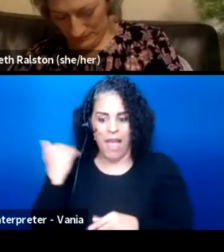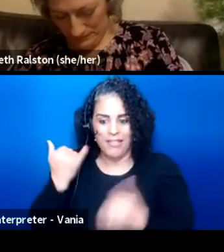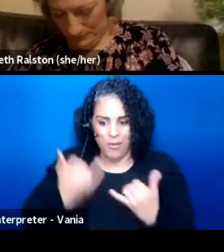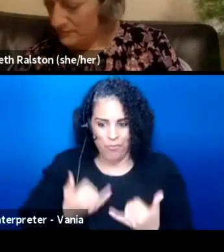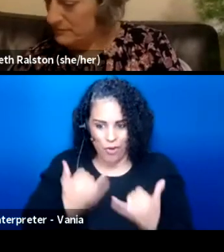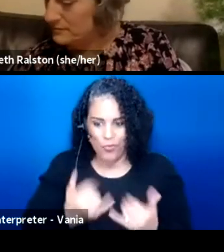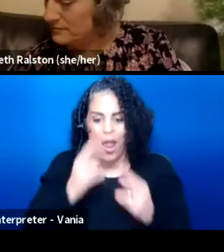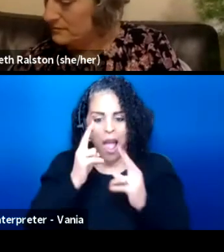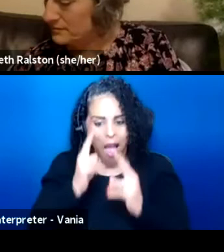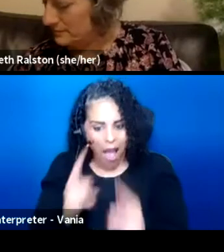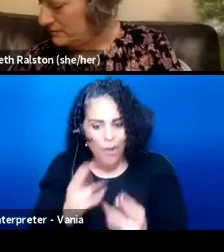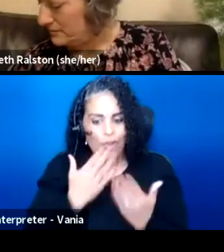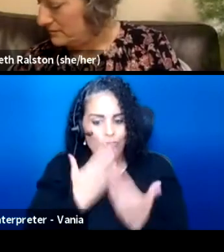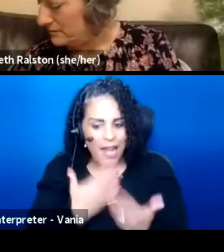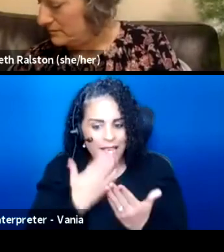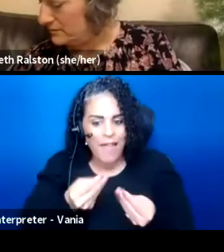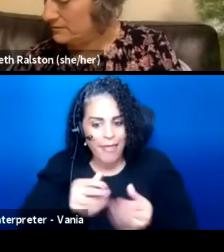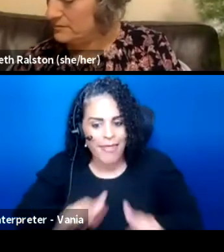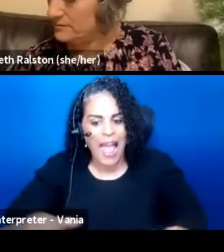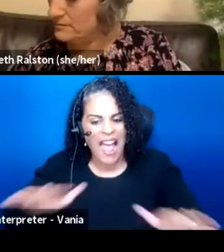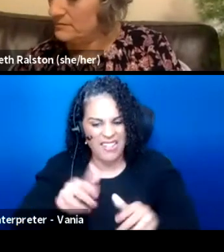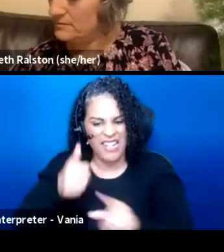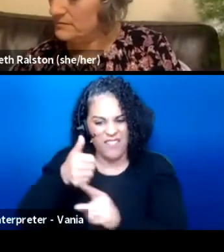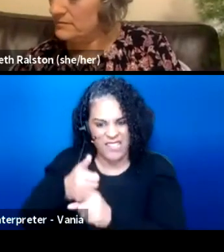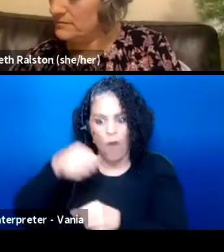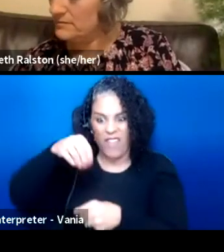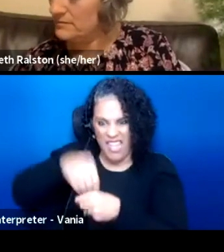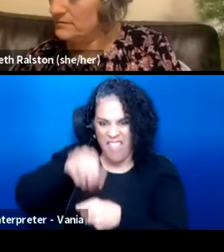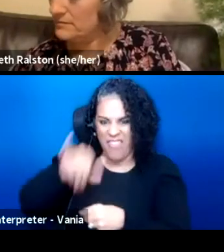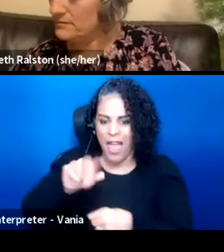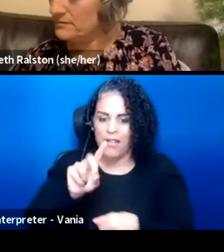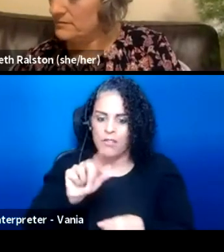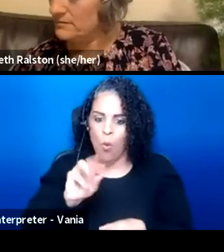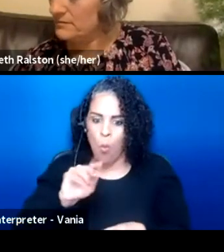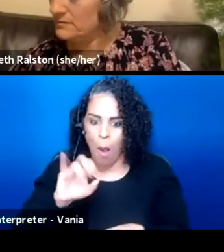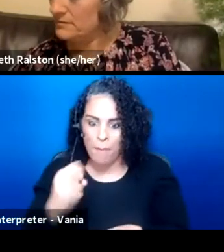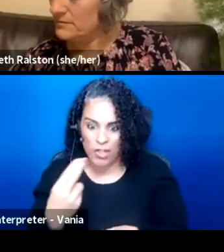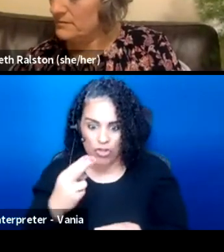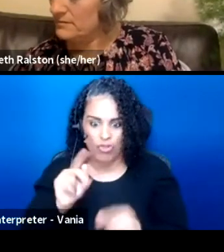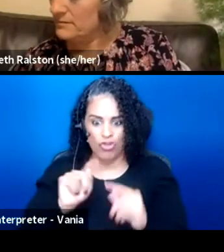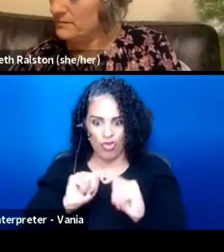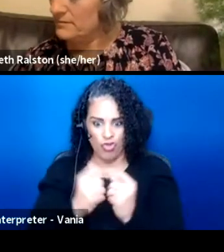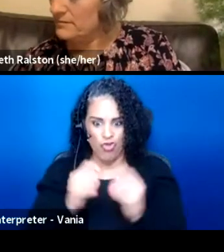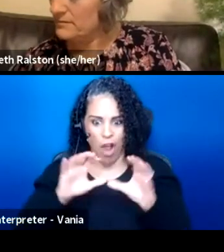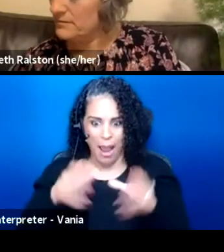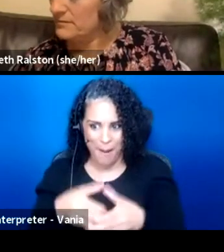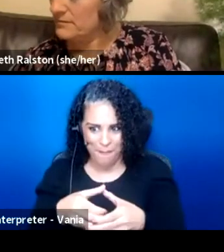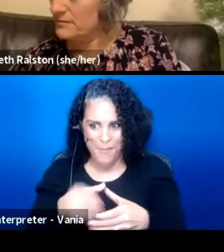the land itself and the Duwamish tribe. This acknowledgement, of course, does not take the place